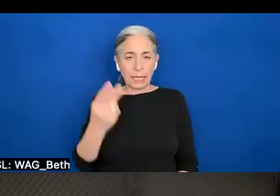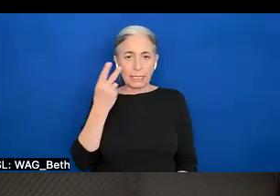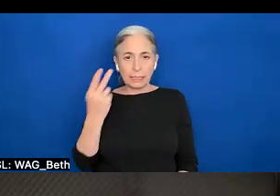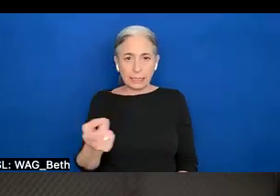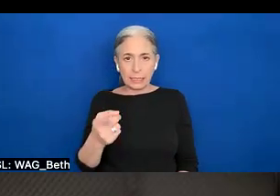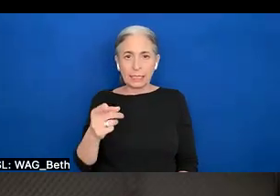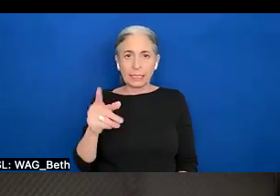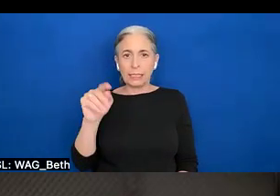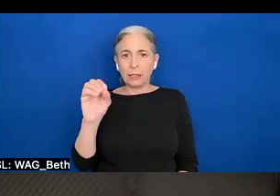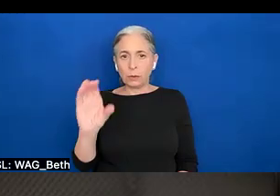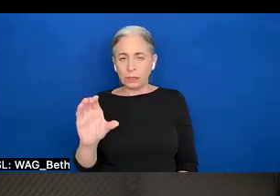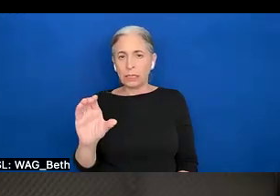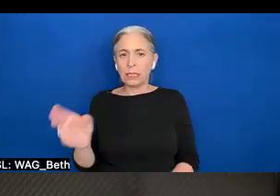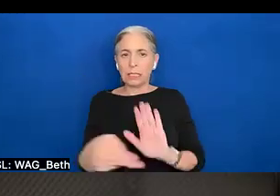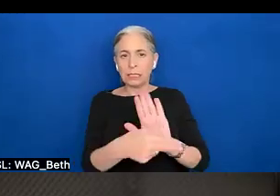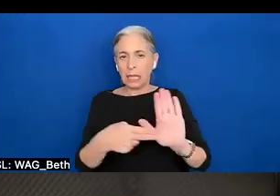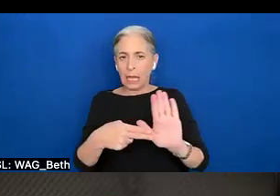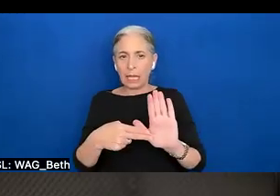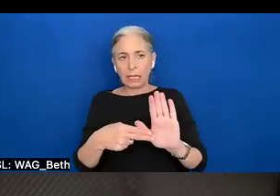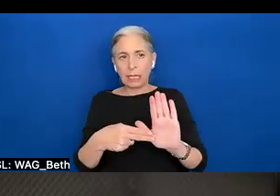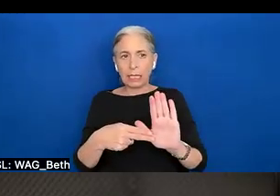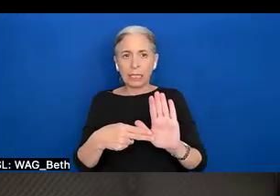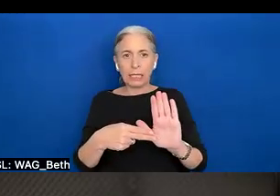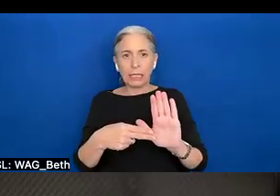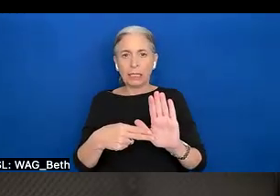that table of contents is tagged, as TOC.